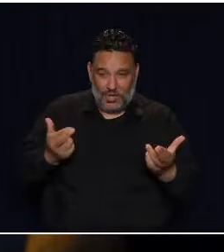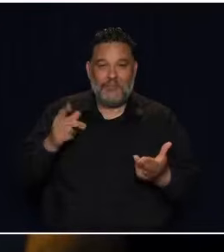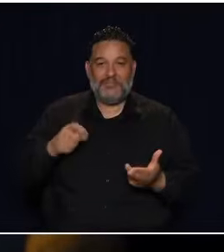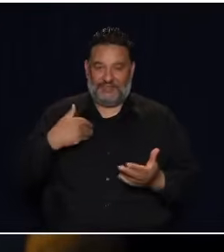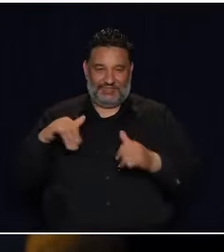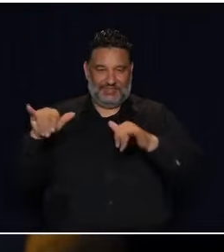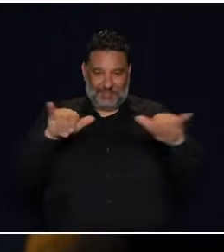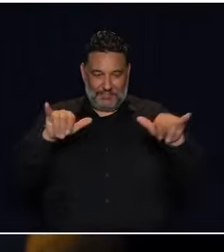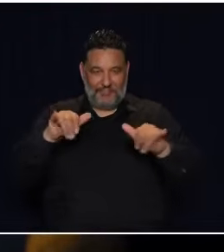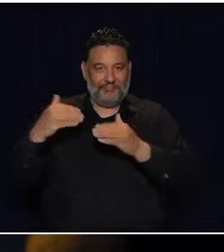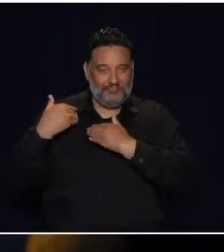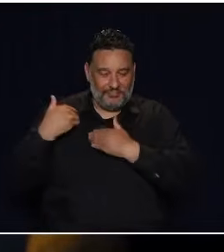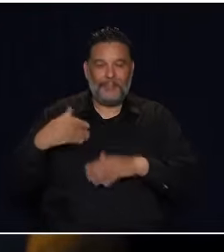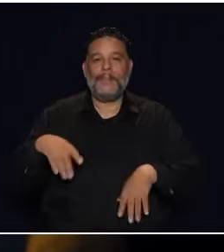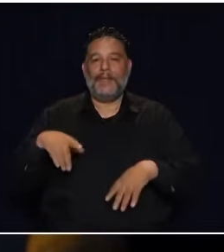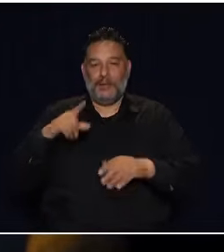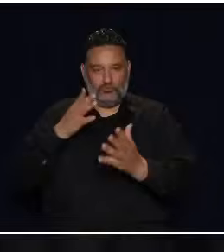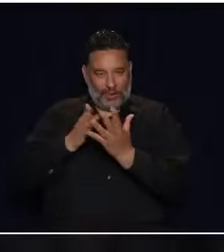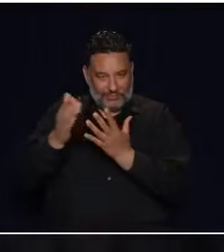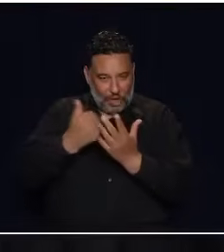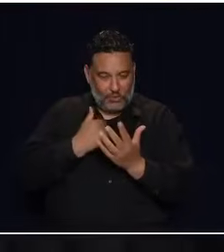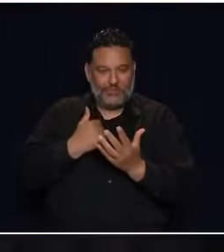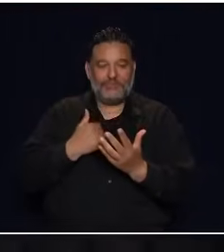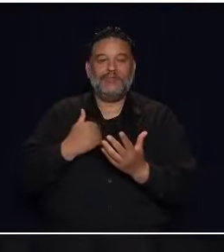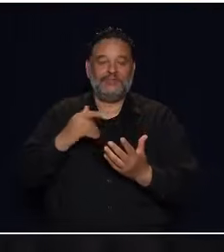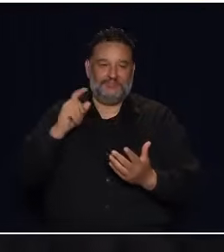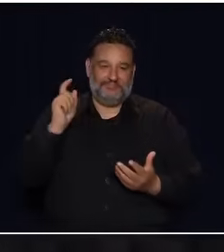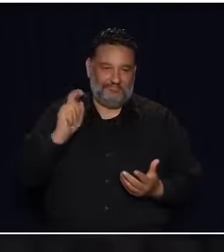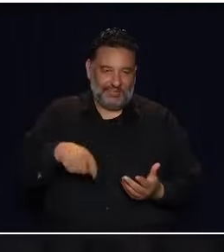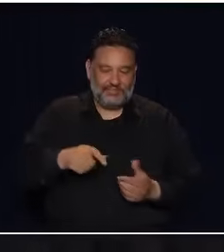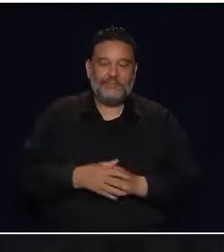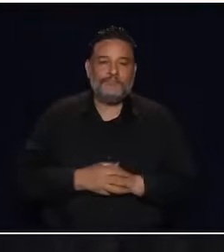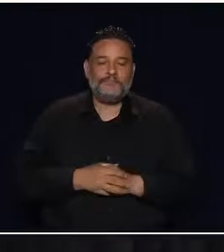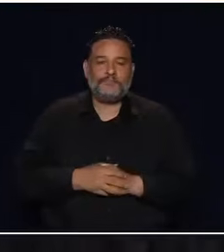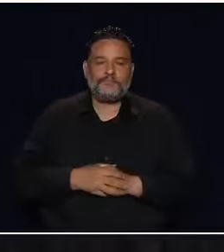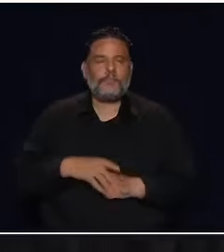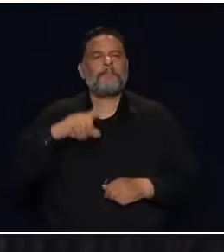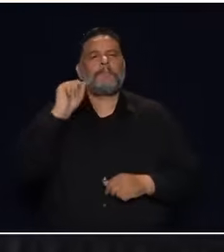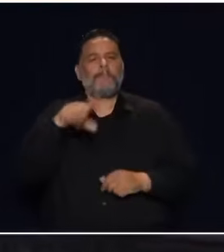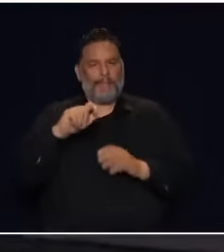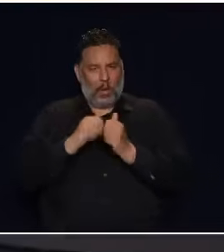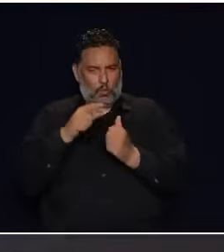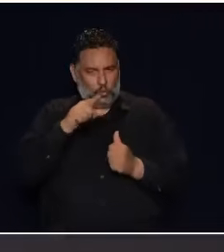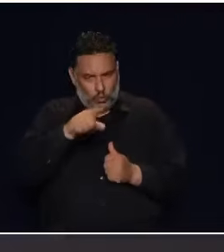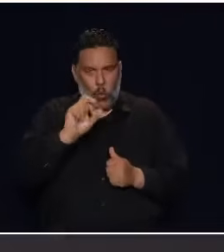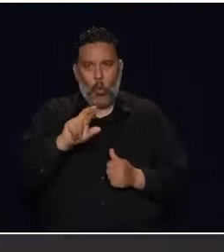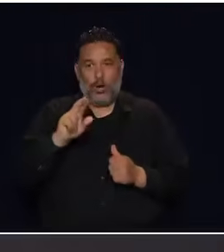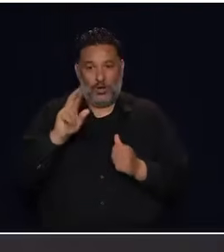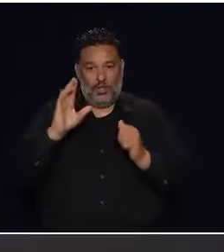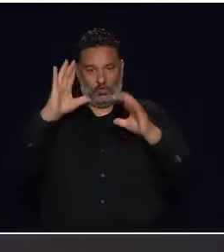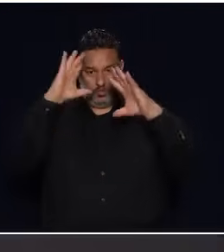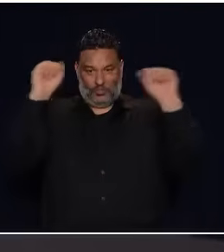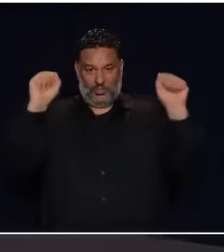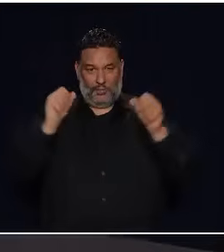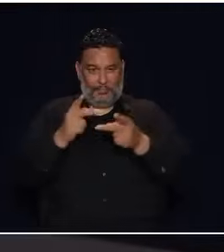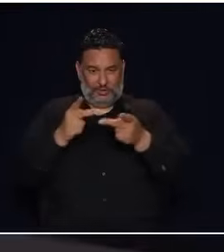THERE MUST BE THE SAME RULES AND THERE MUST BE TRANSPARENCY AND THERE MUST BE PUBLIC ACCOUNTABILITY.